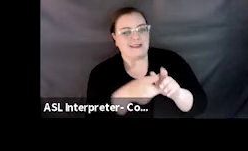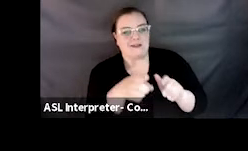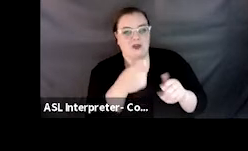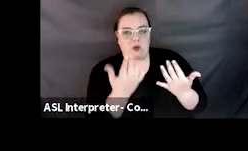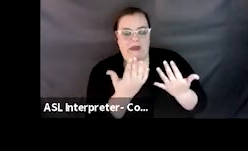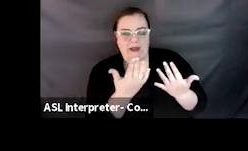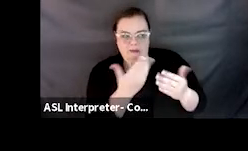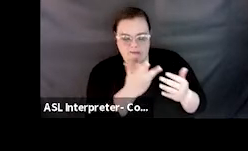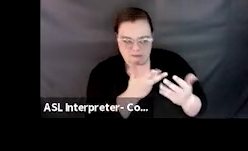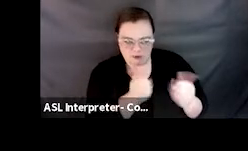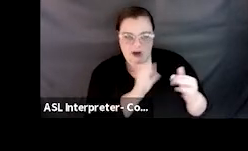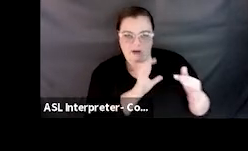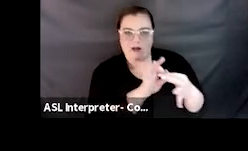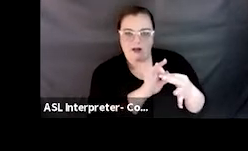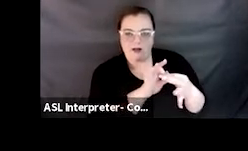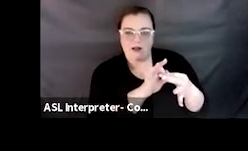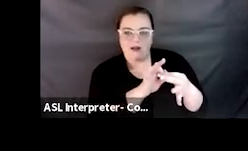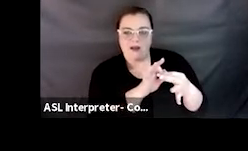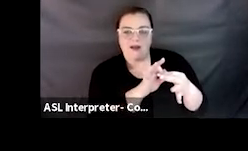Mark Benthien (ECA/SCEC): She was having some connection issues so we'll need to.